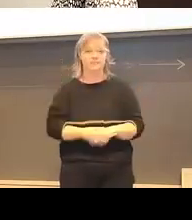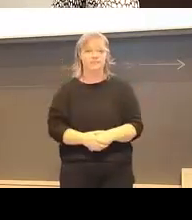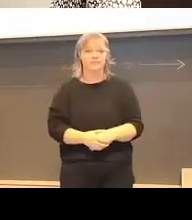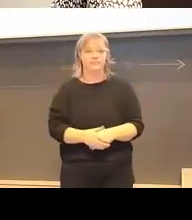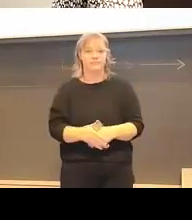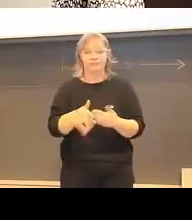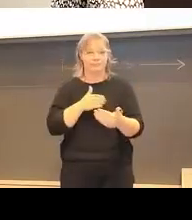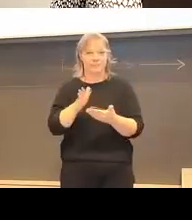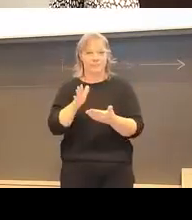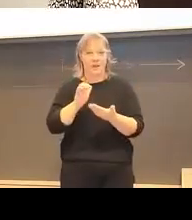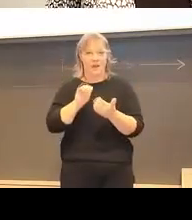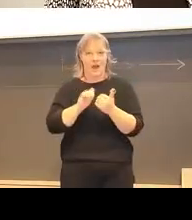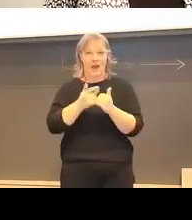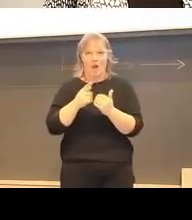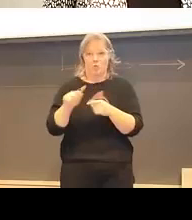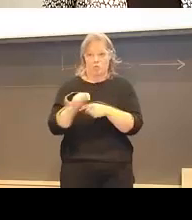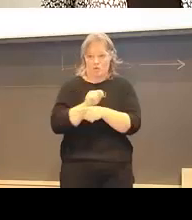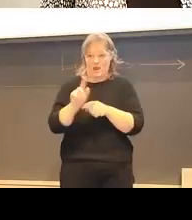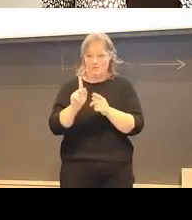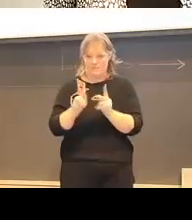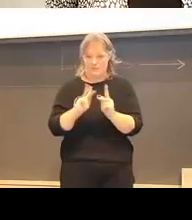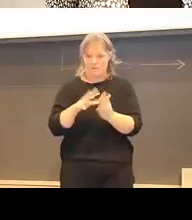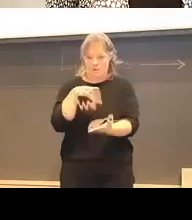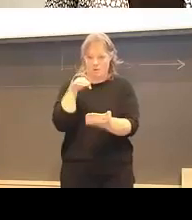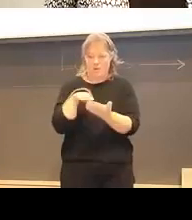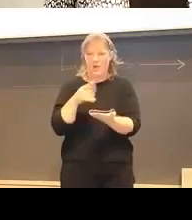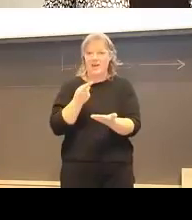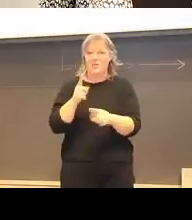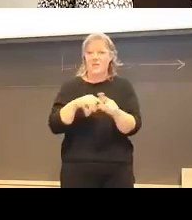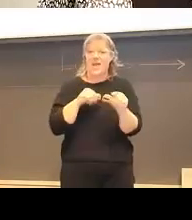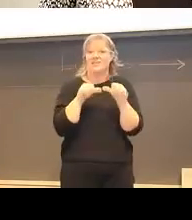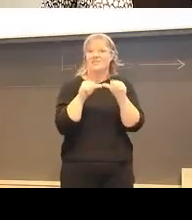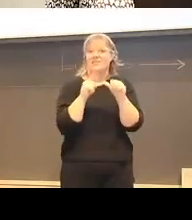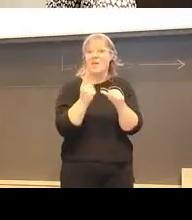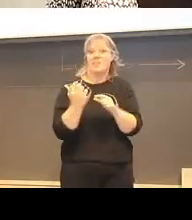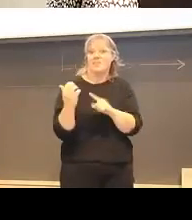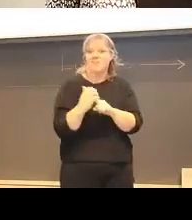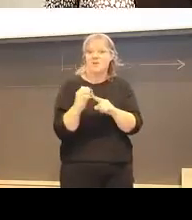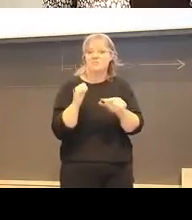few can sustain their best performance on their own that's where coaching comes in and he talked